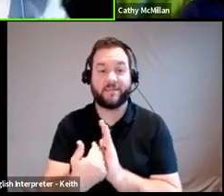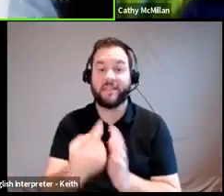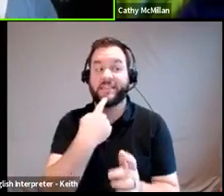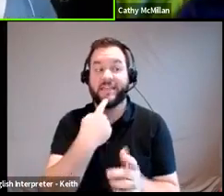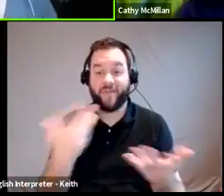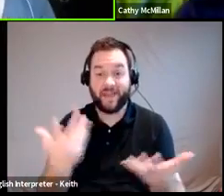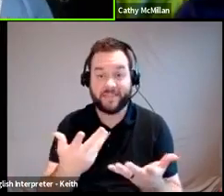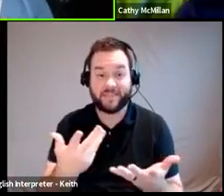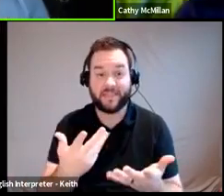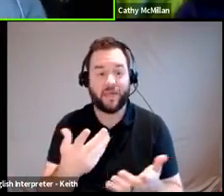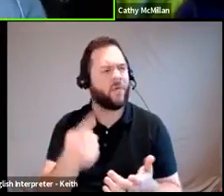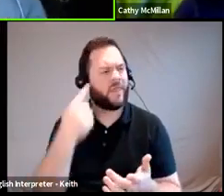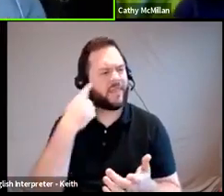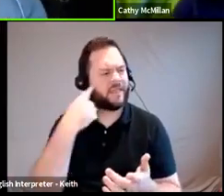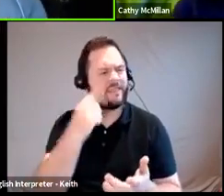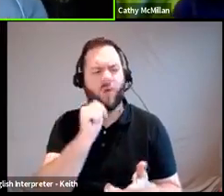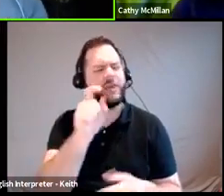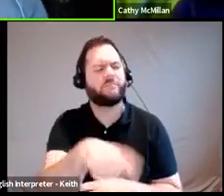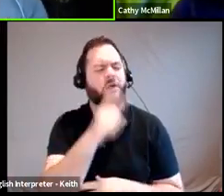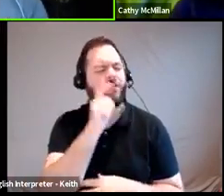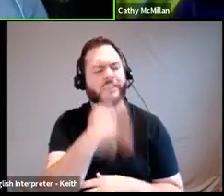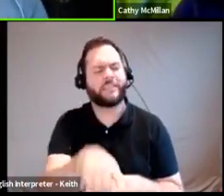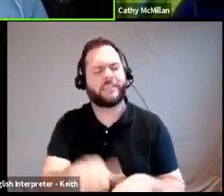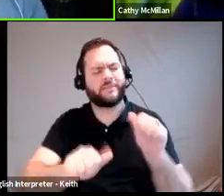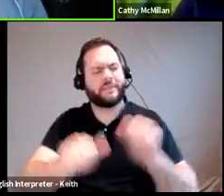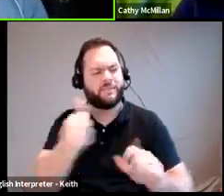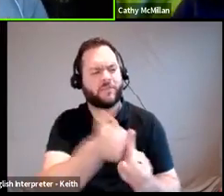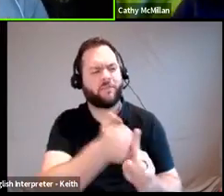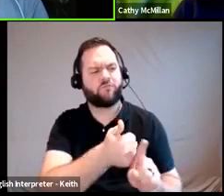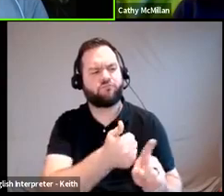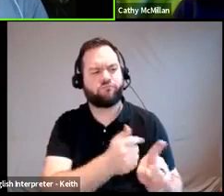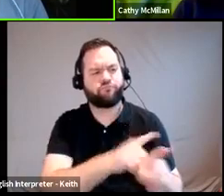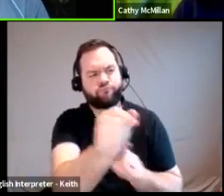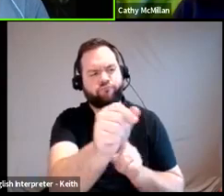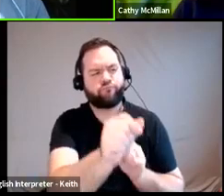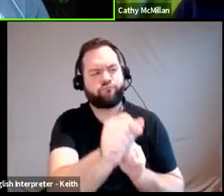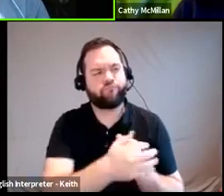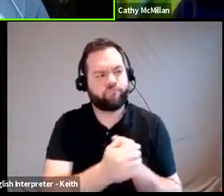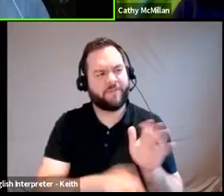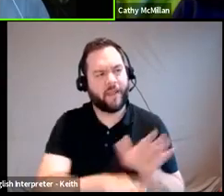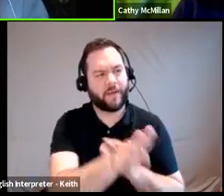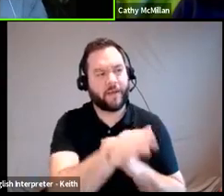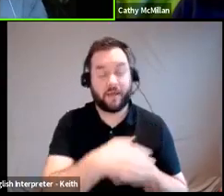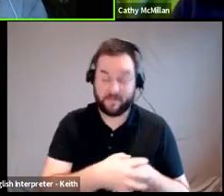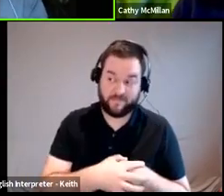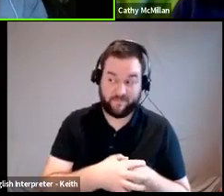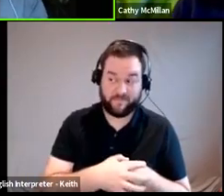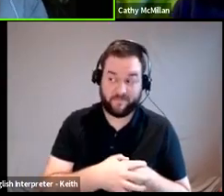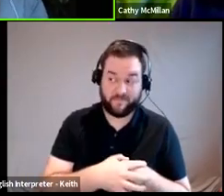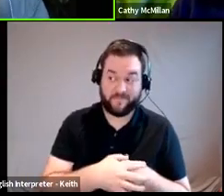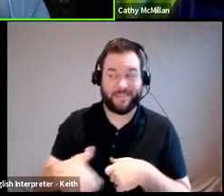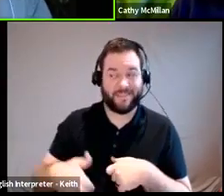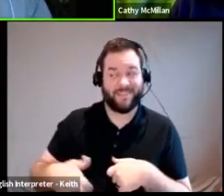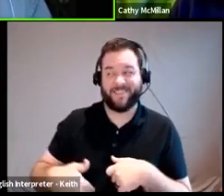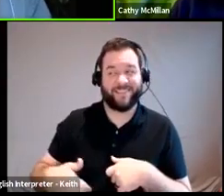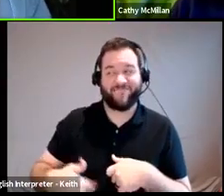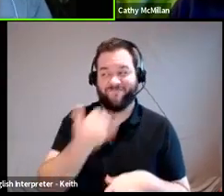all, but they say, this is what they say instead. We don't We don't think it's really necessary We don't think it's really necessary since he's doing well academically.